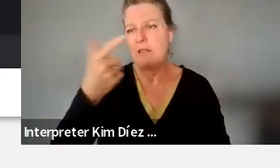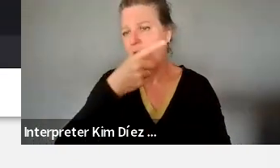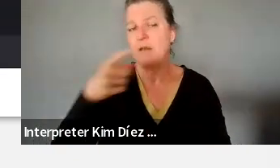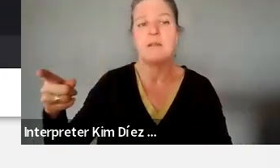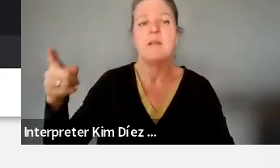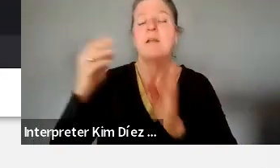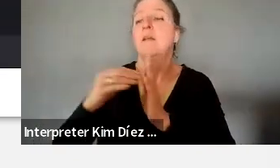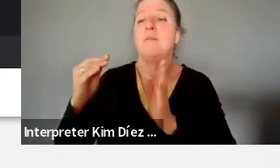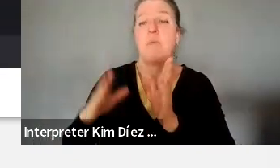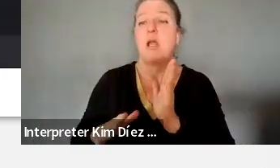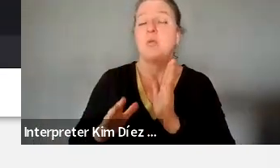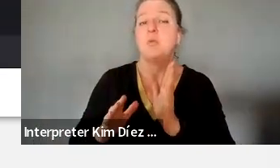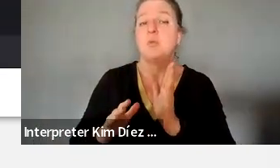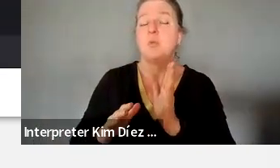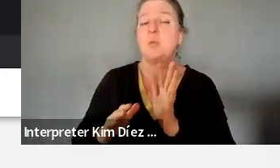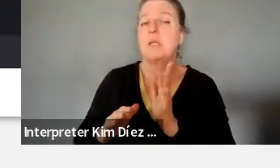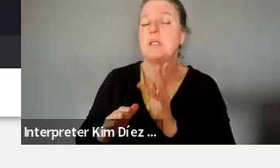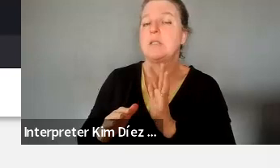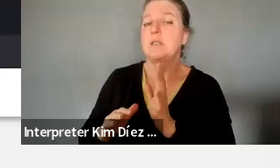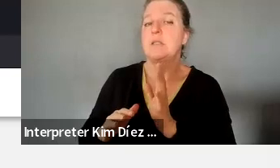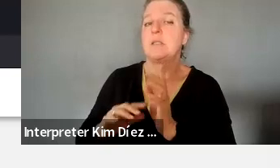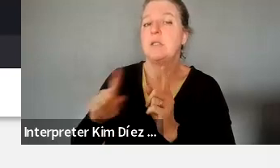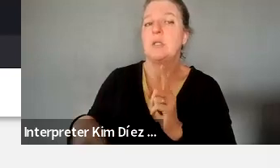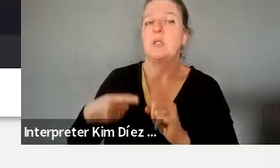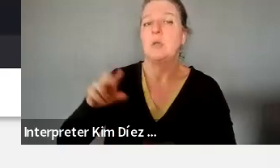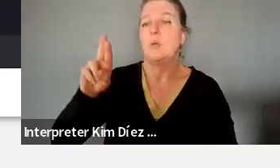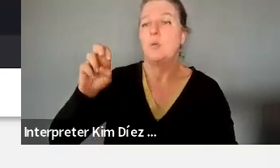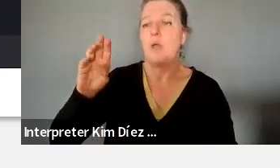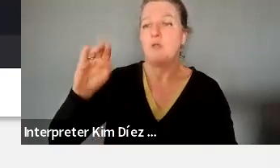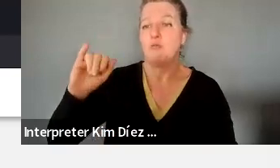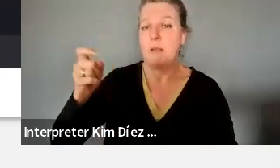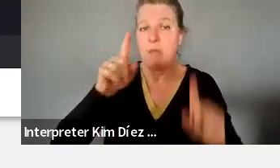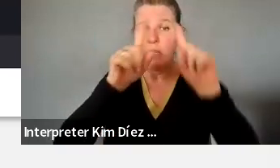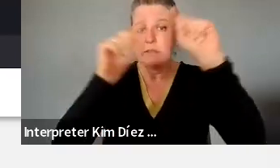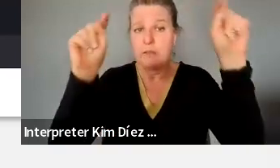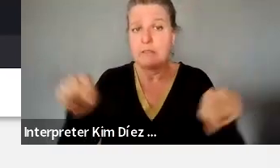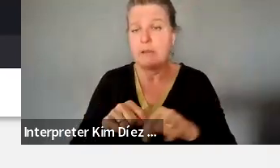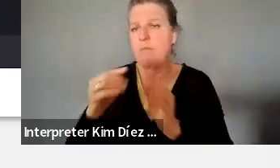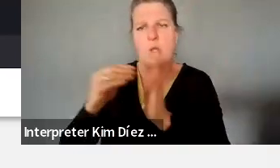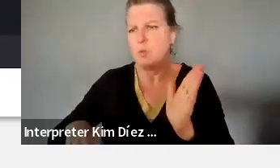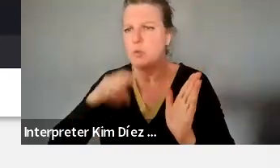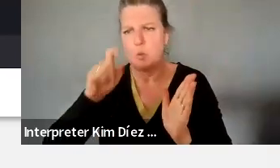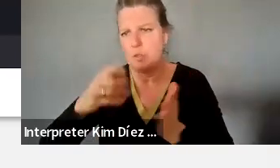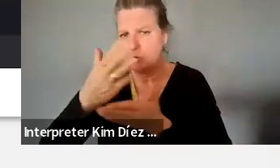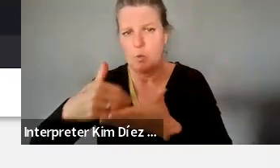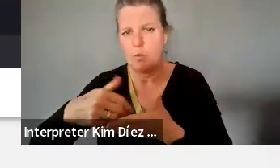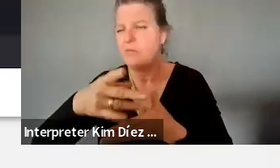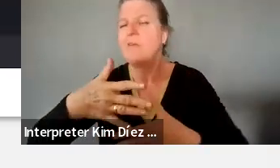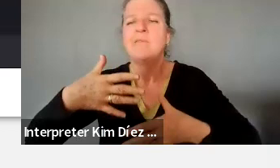when you remix this template, won't need this part. So these are just a quick summary of how to remix the template,